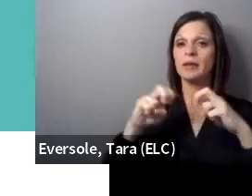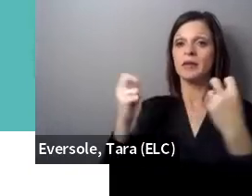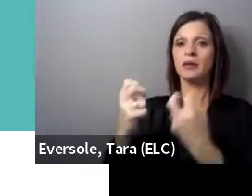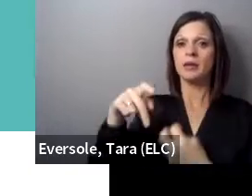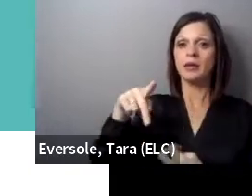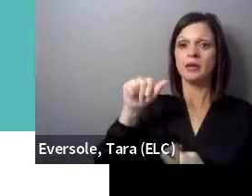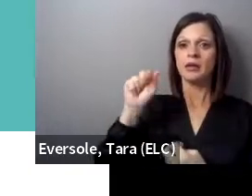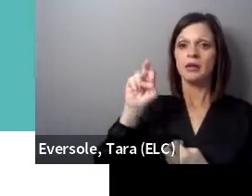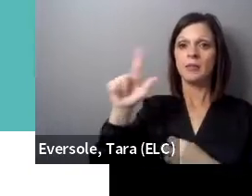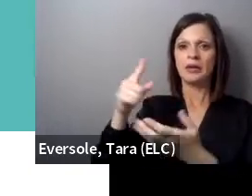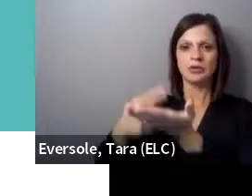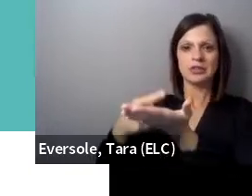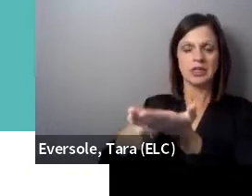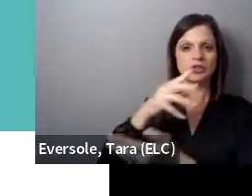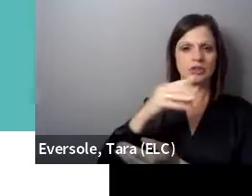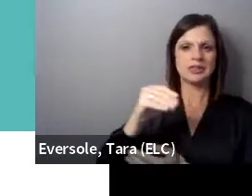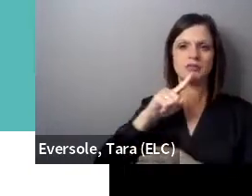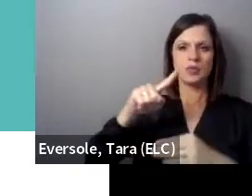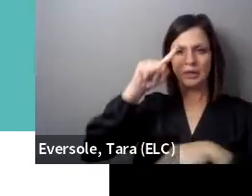more of the specifics here. Thank you for bearing with me